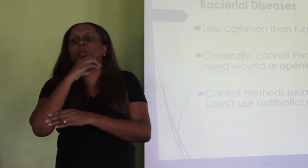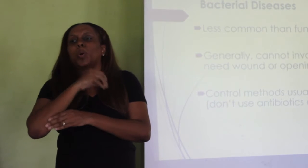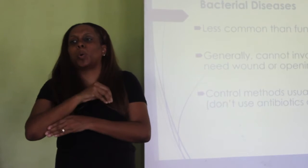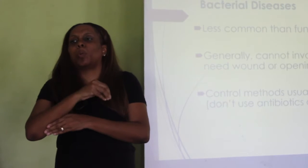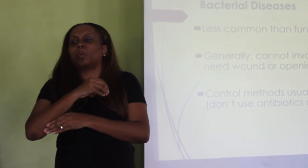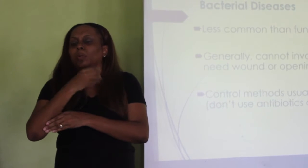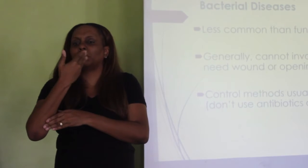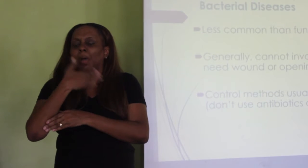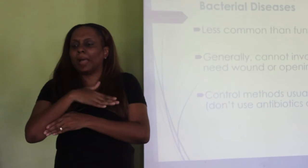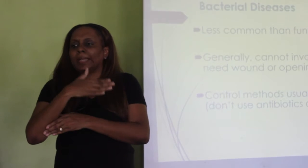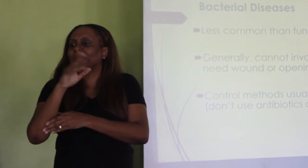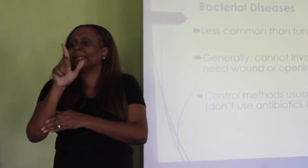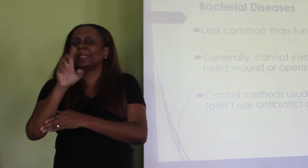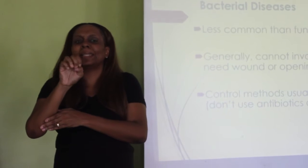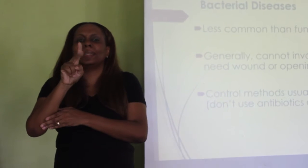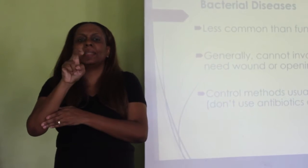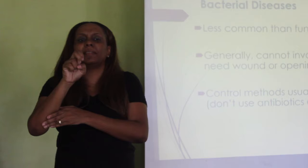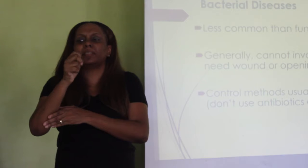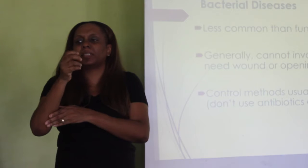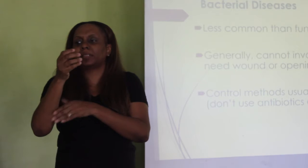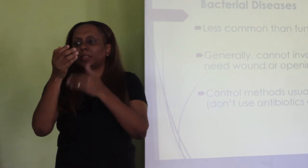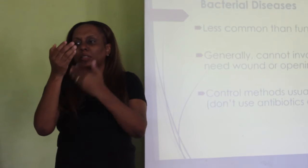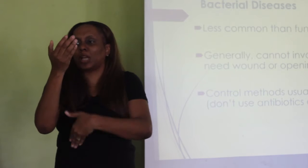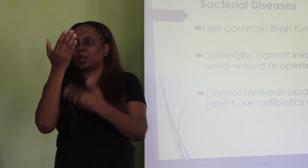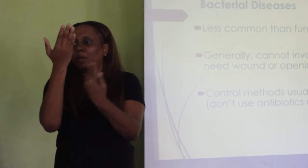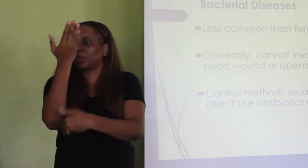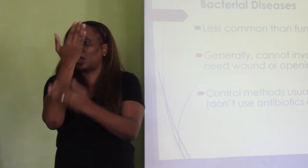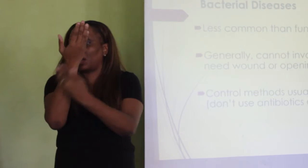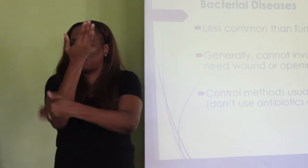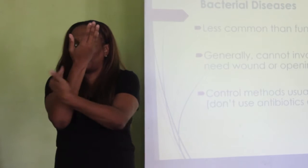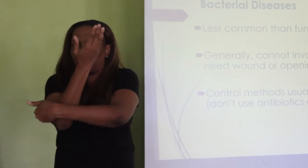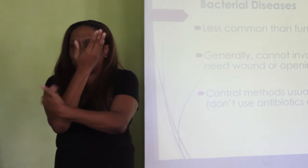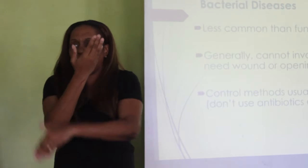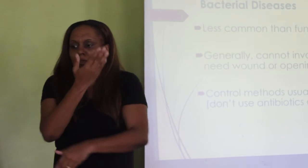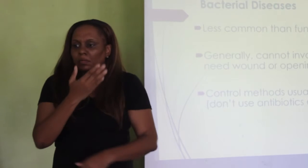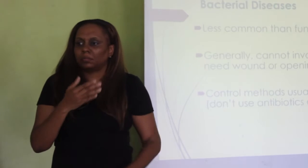will be used nitrogen the end that is in that npk that we learned about in our first lesson